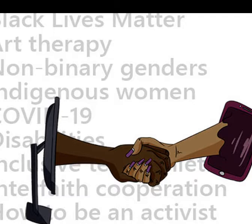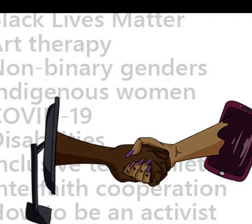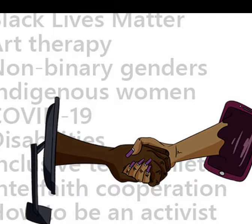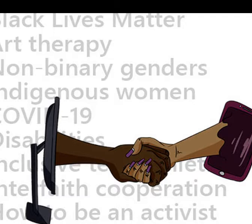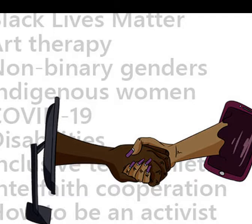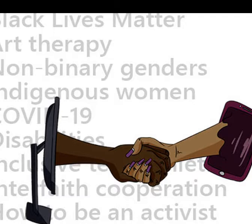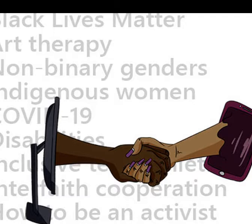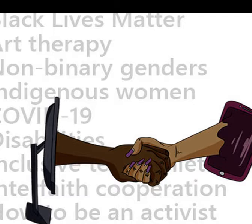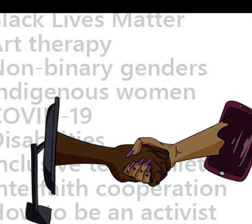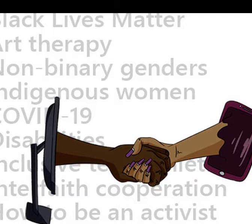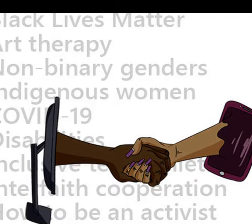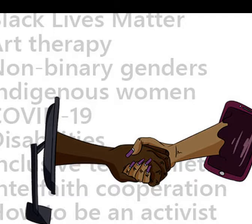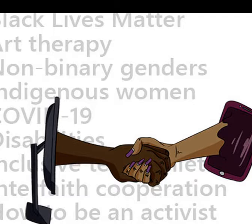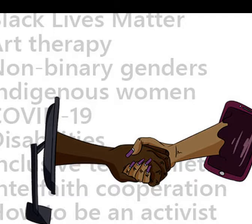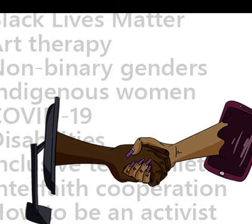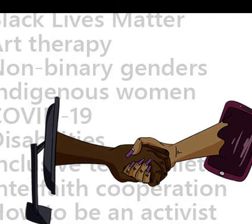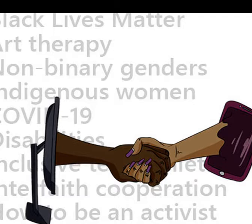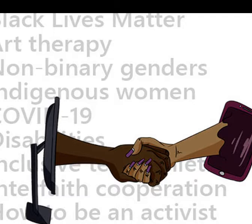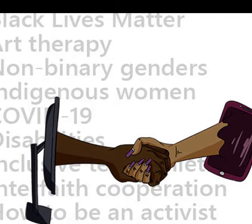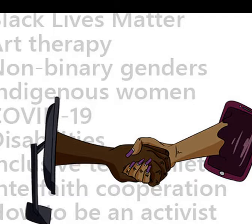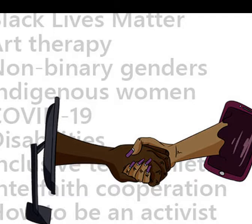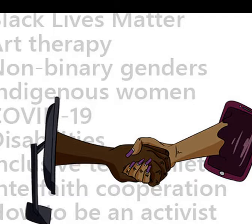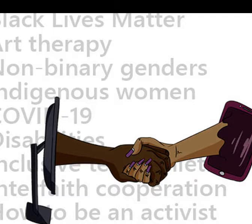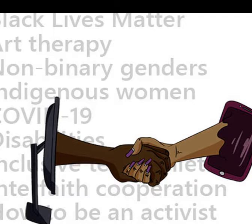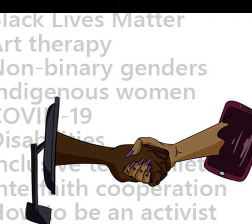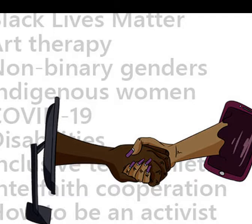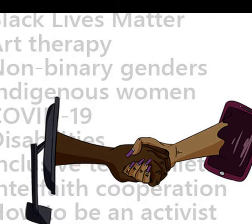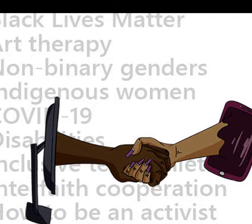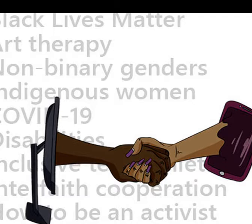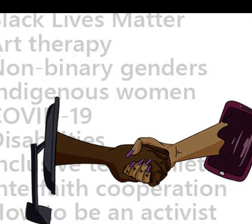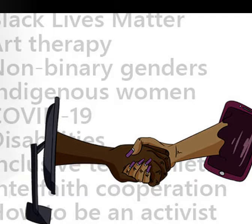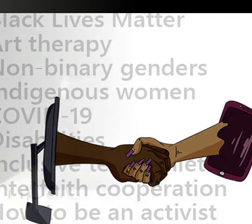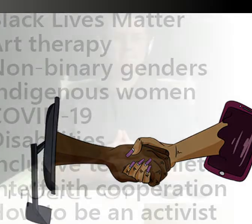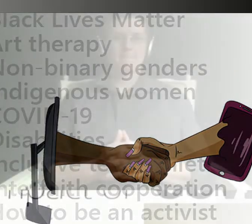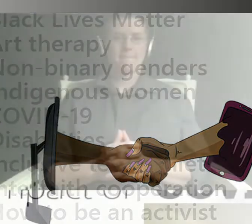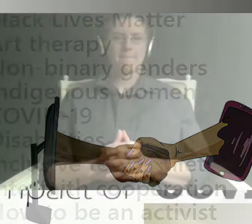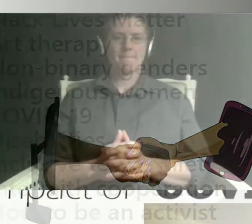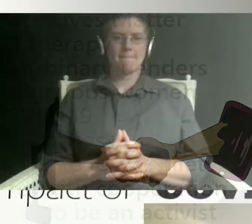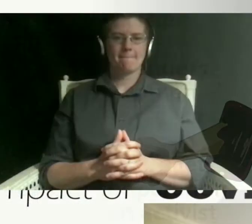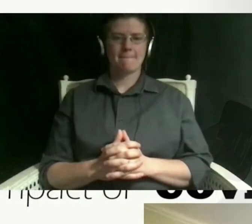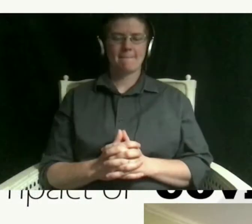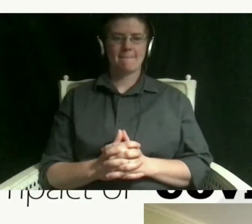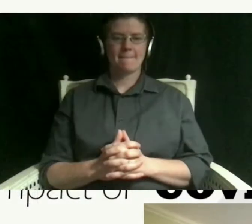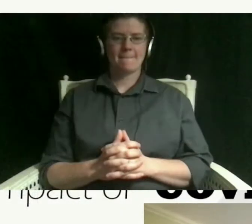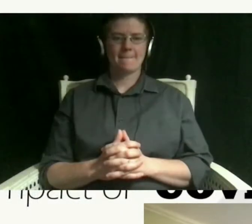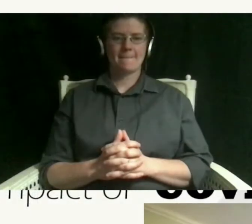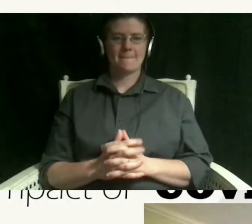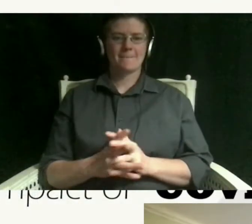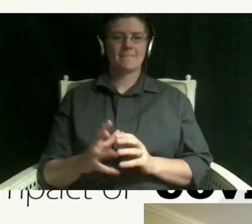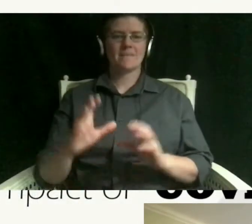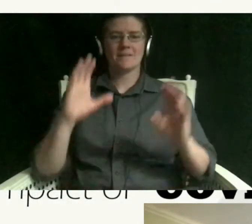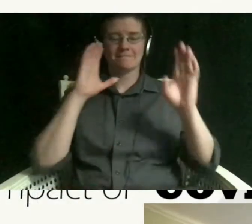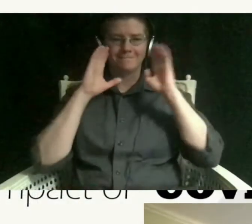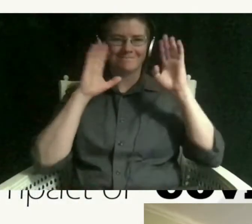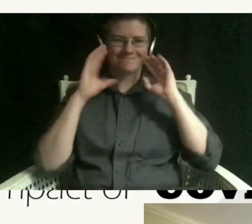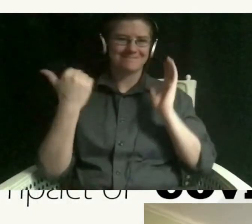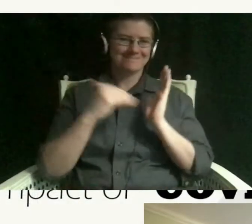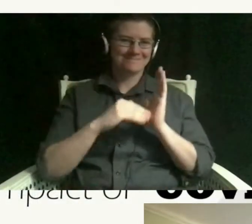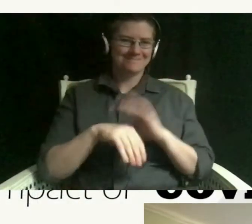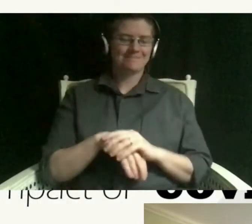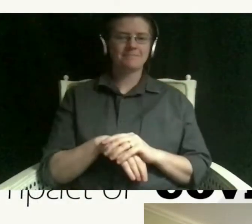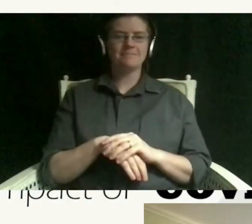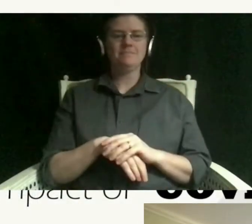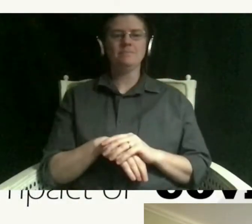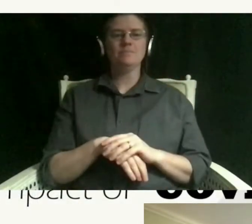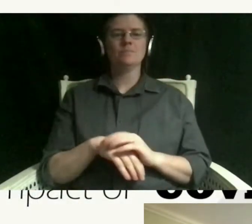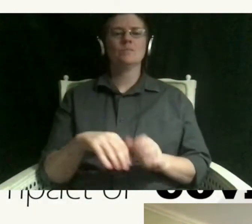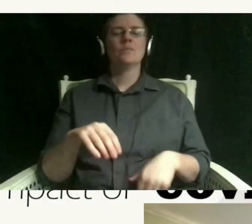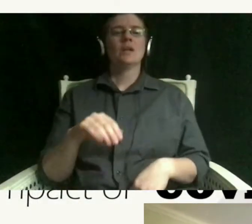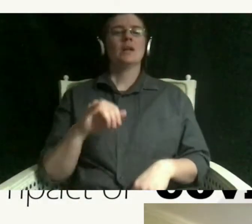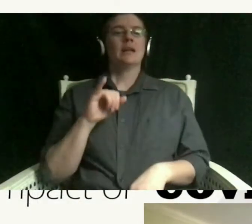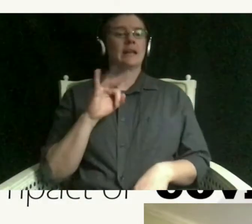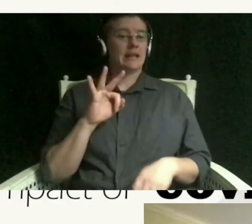festival is proudly sponsored by boeing hi hi again um so if you weren't here earlier